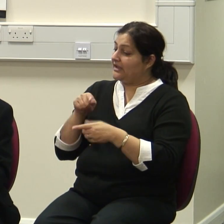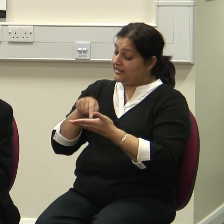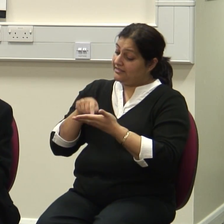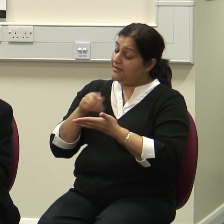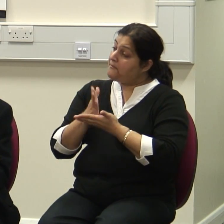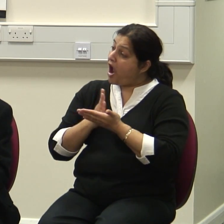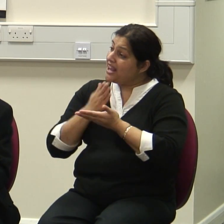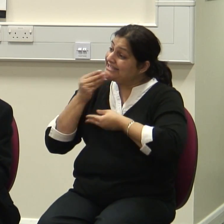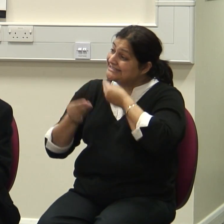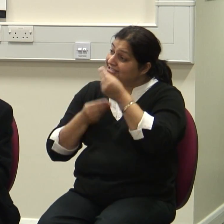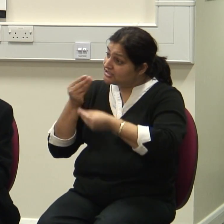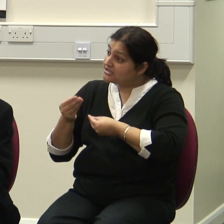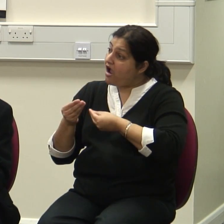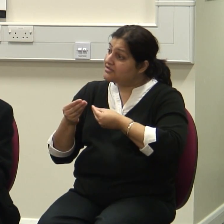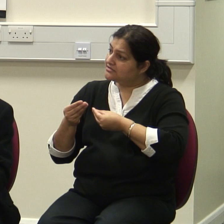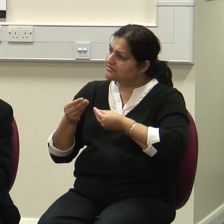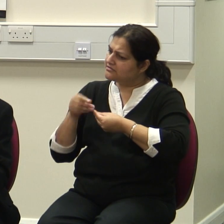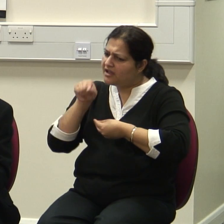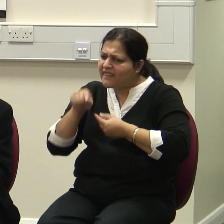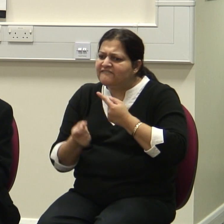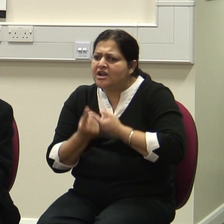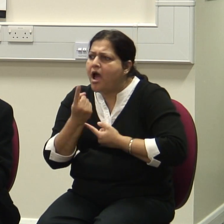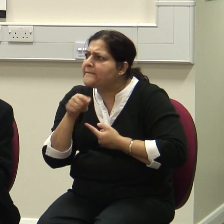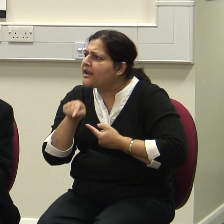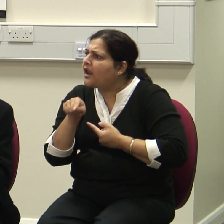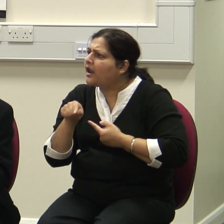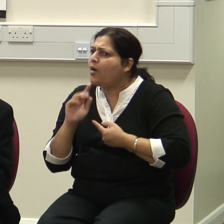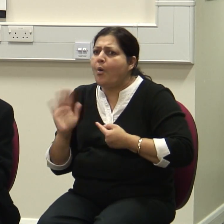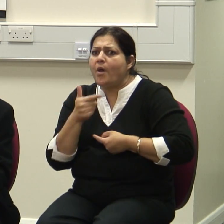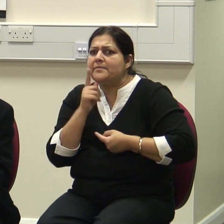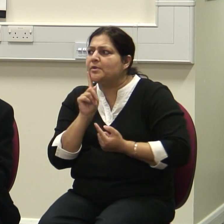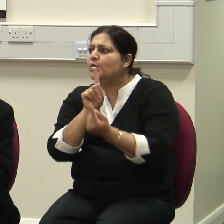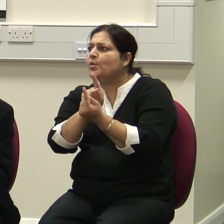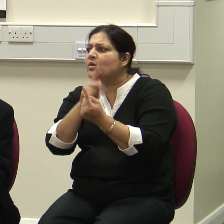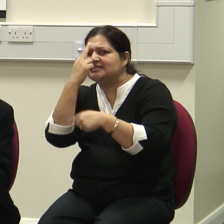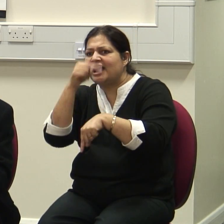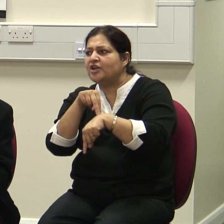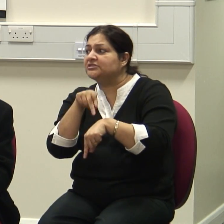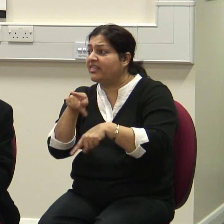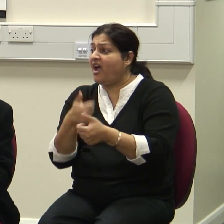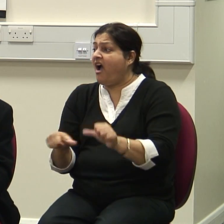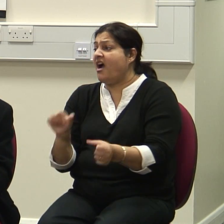this phenomenon of how everyone who now goes to a psychiatrist is entrapped.